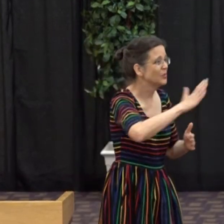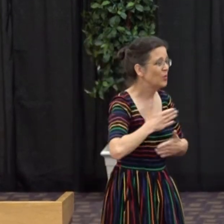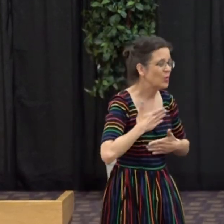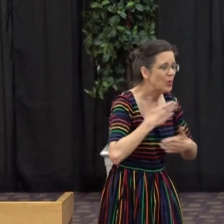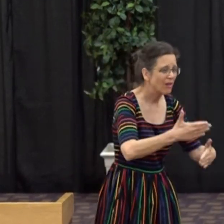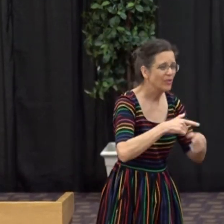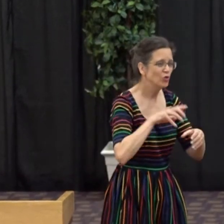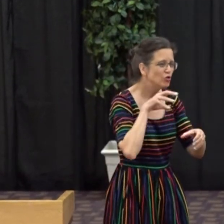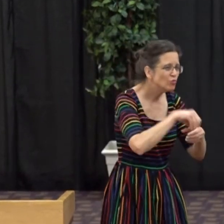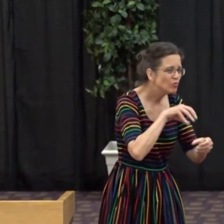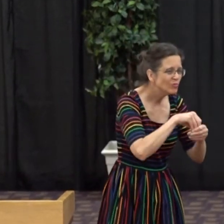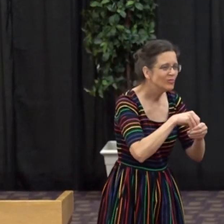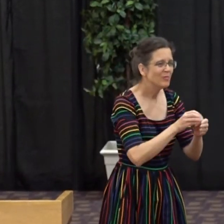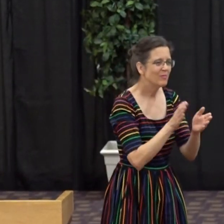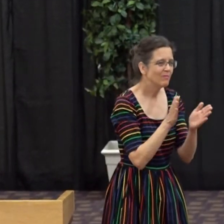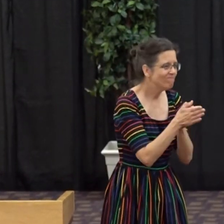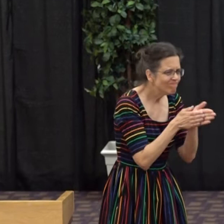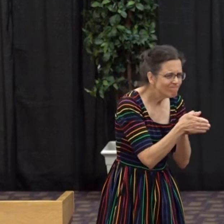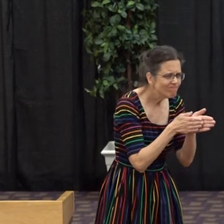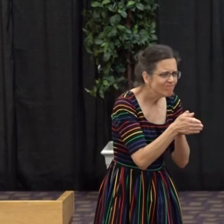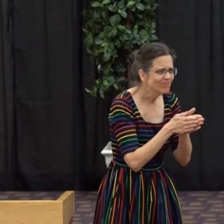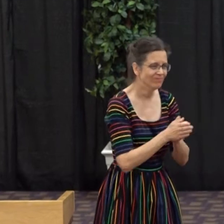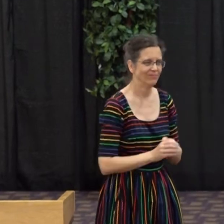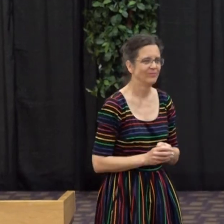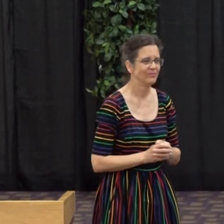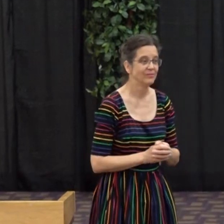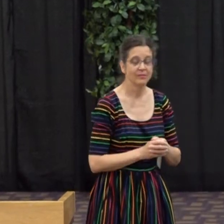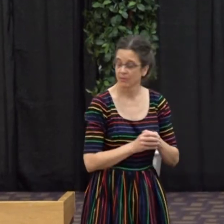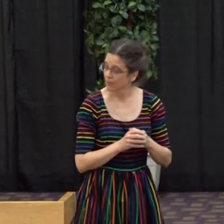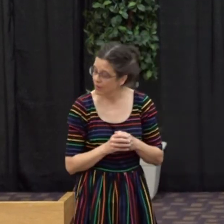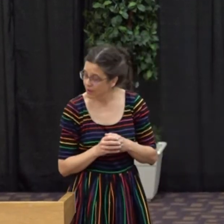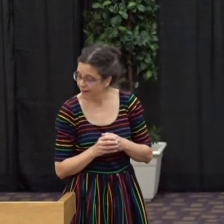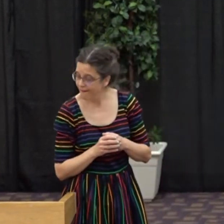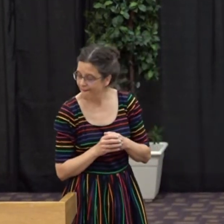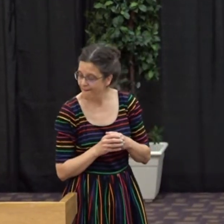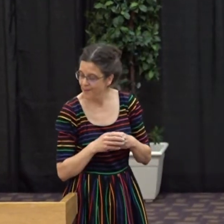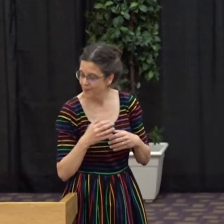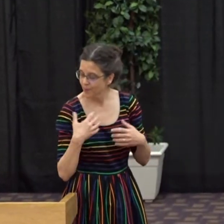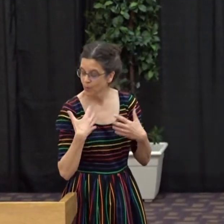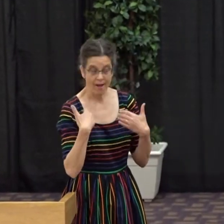And she wants to recognize all of your willingness to participate, and motivation you showed.